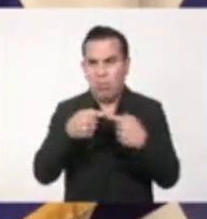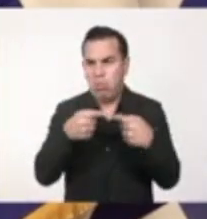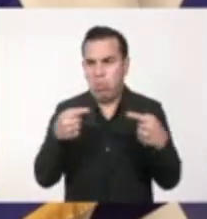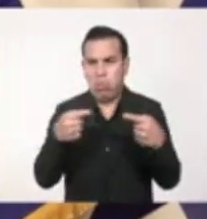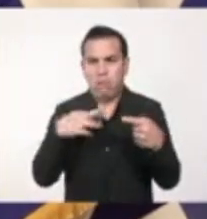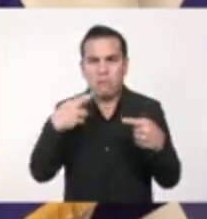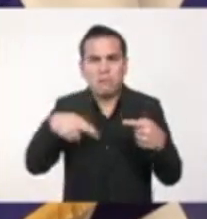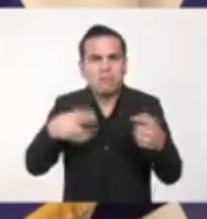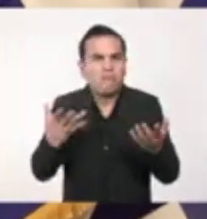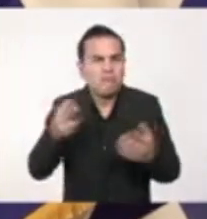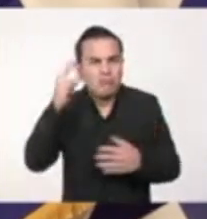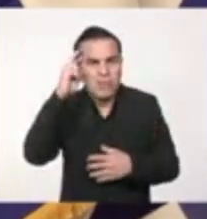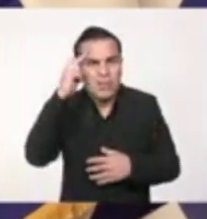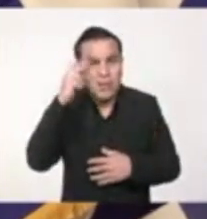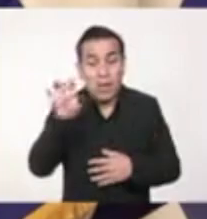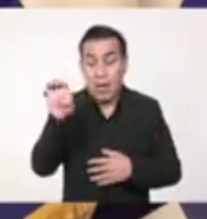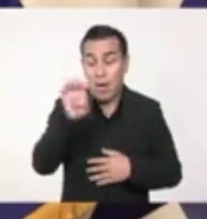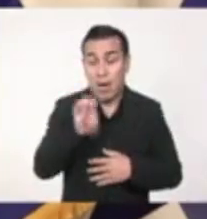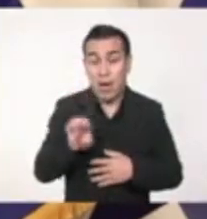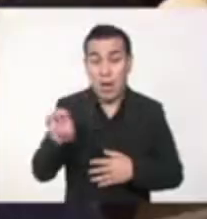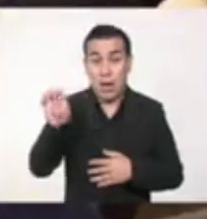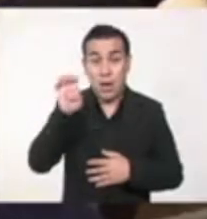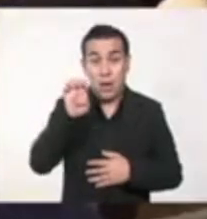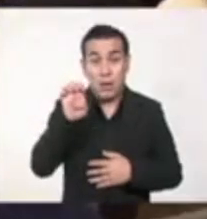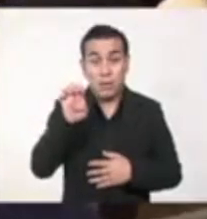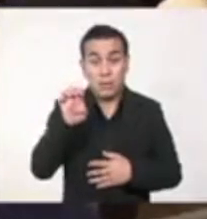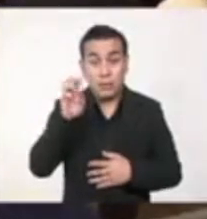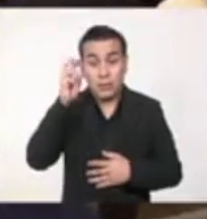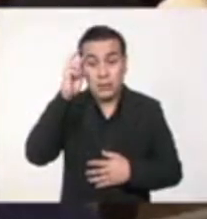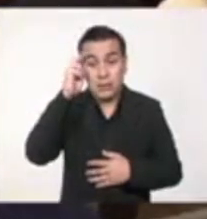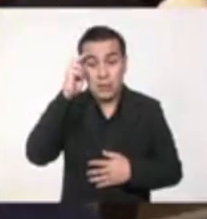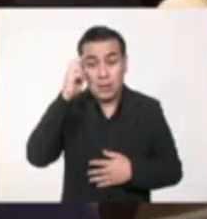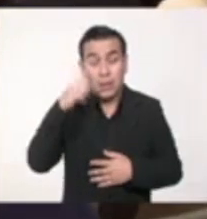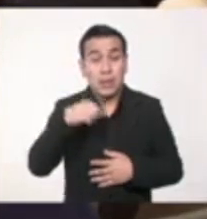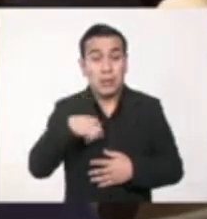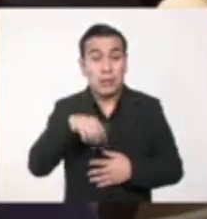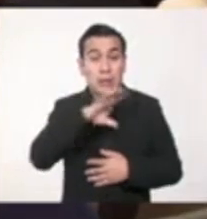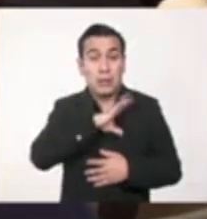that there in Europe because the time they dedicate to Salvador is little because obviously they have many things